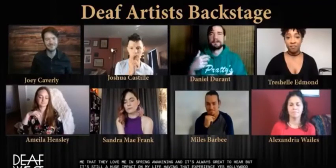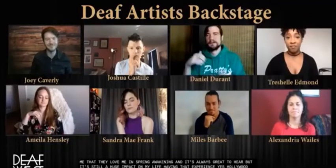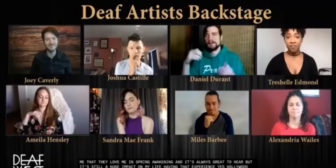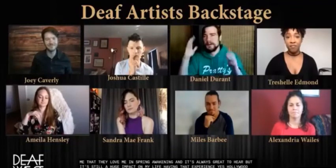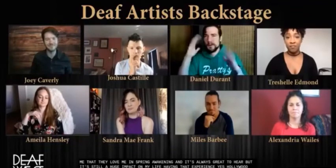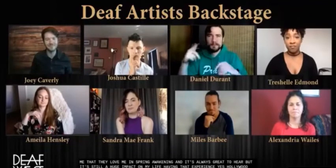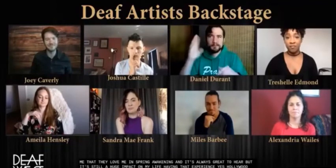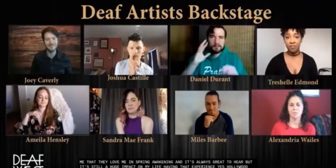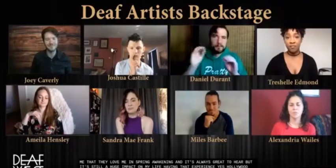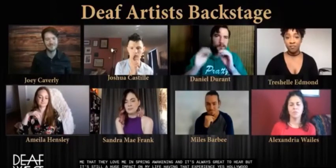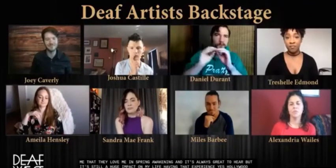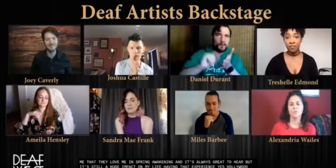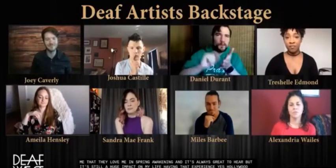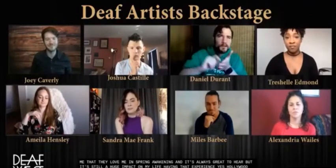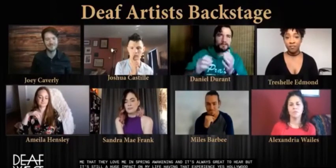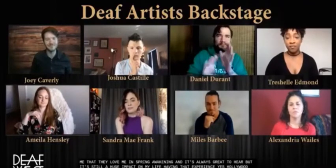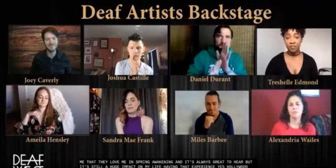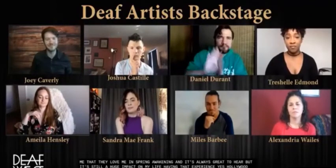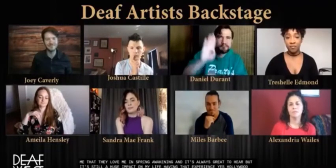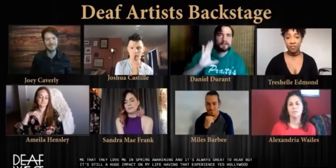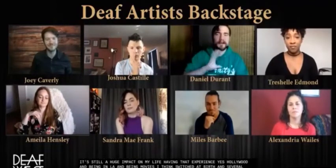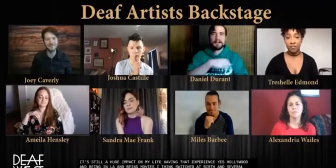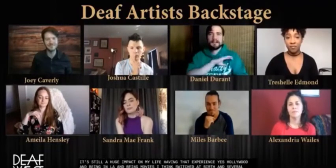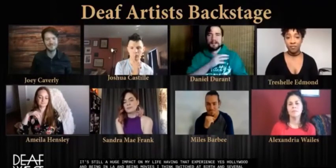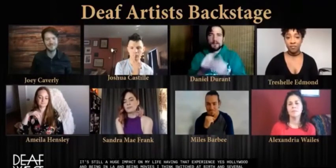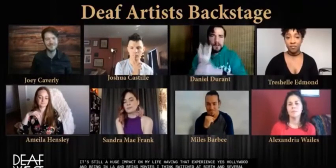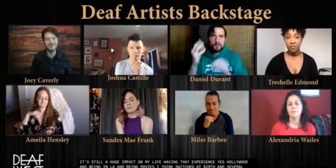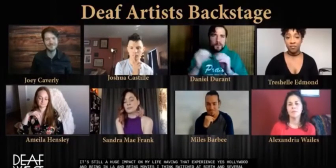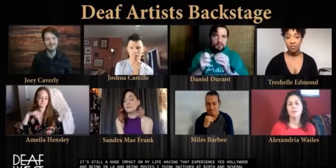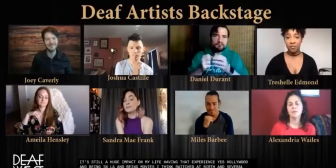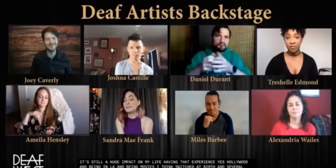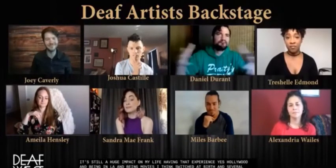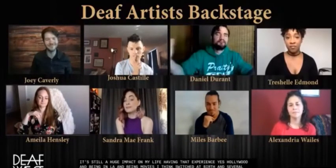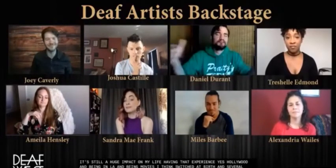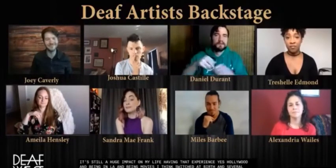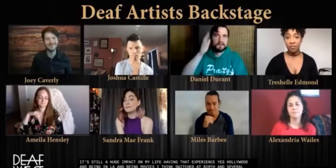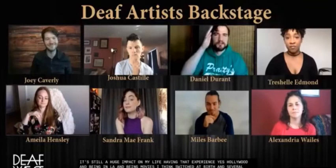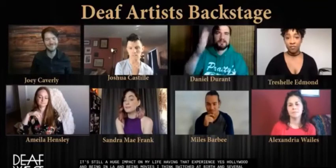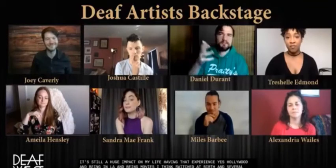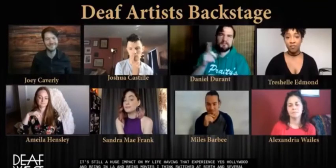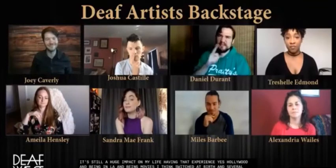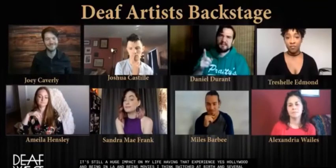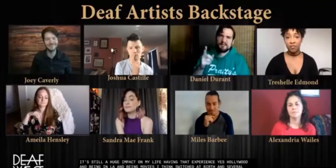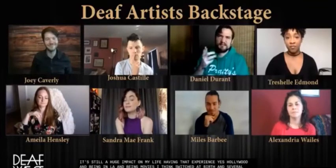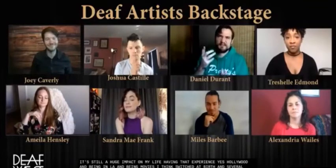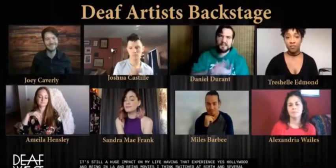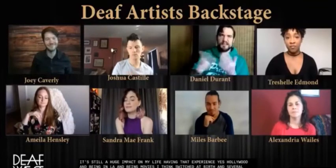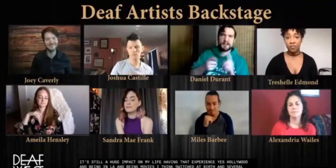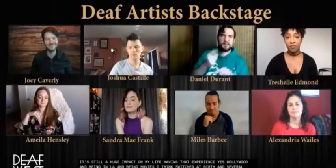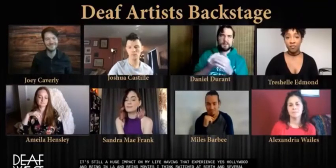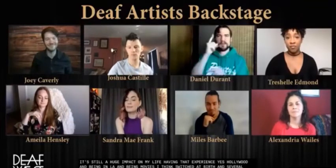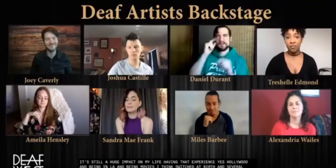And I think that it raised awareness as to what Deaf cast members and actors and actresses could bring to the table.